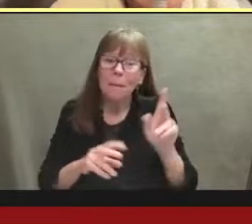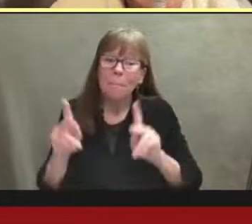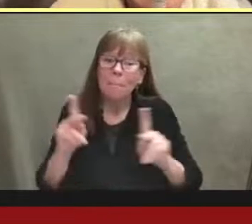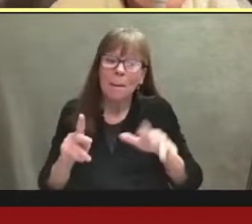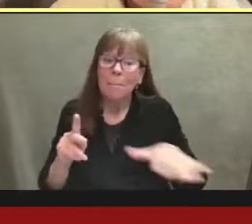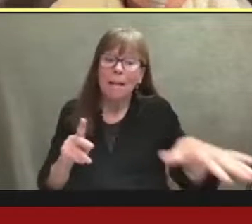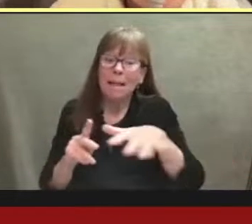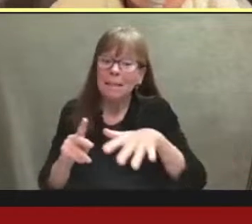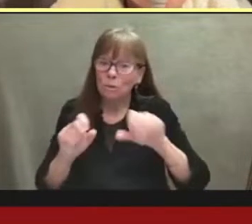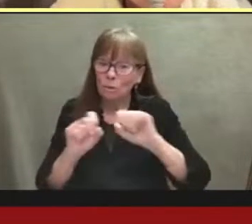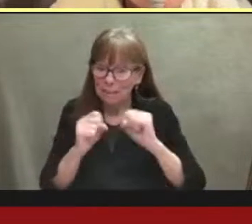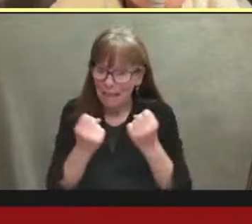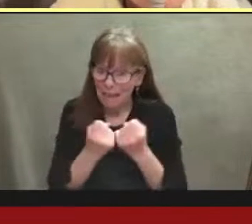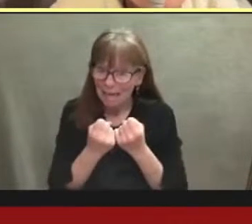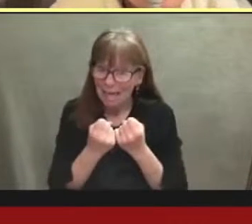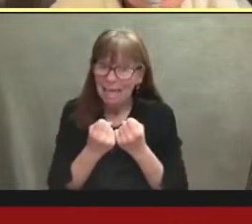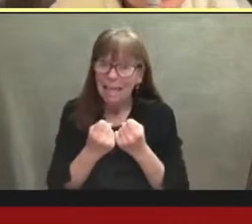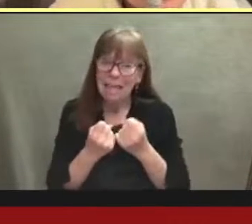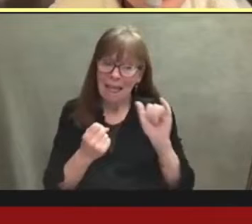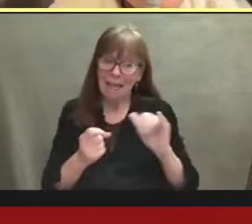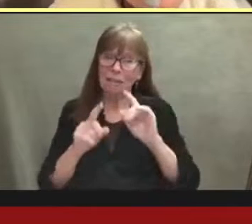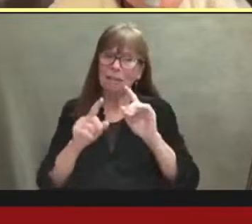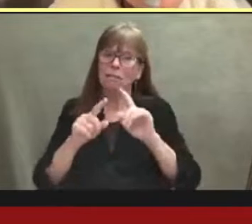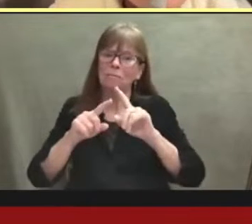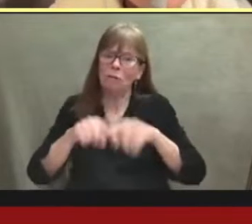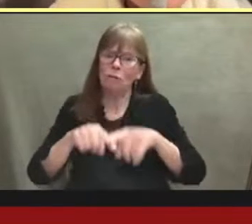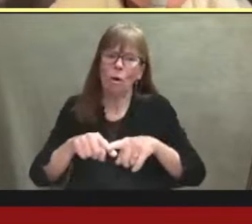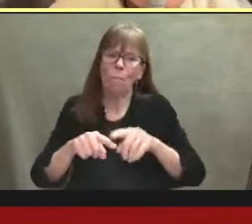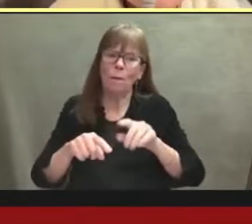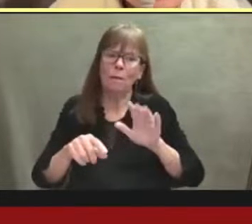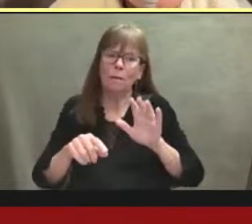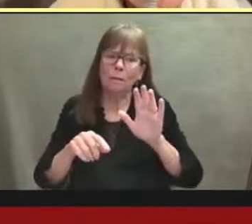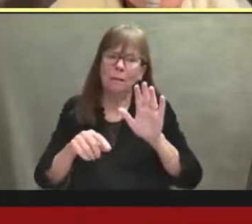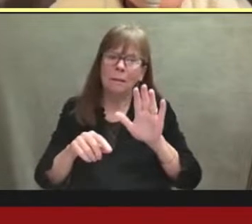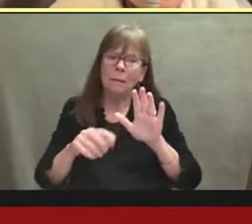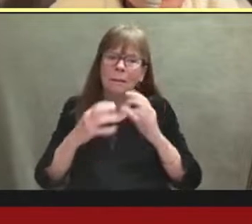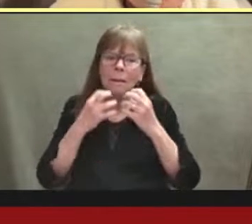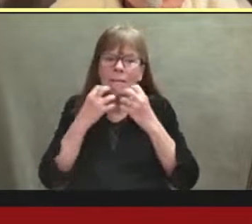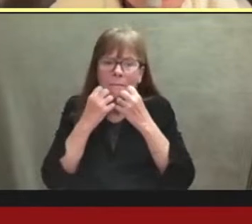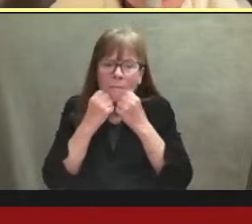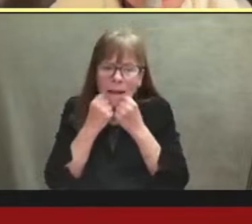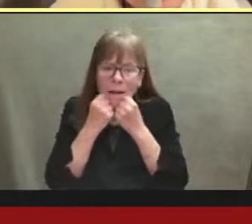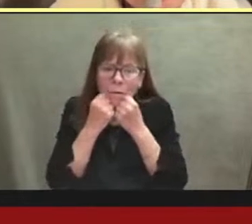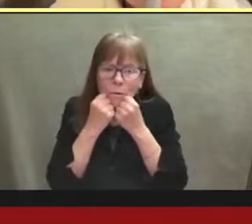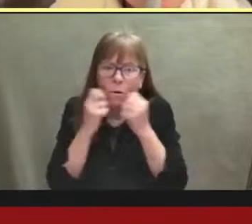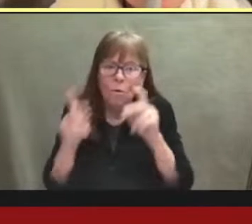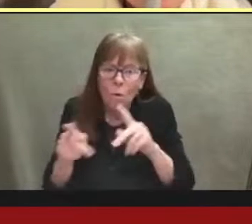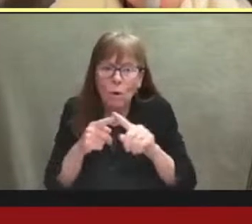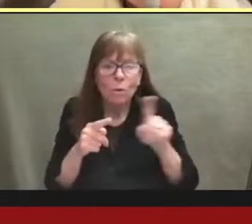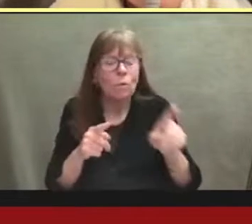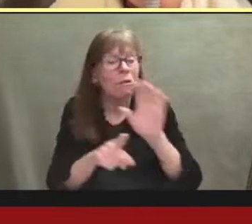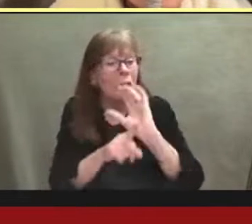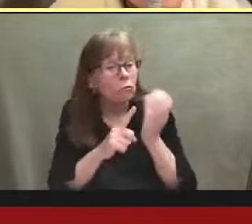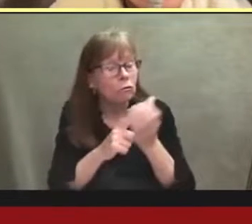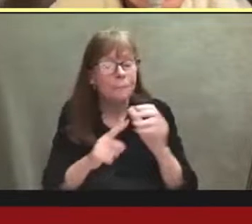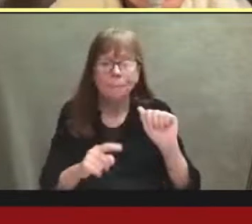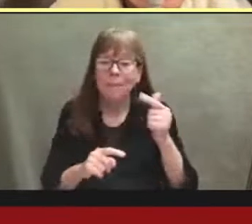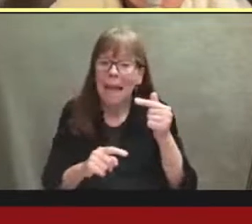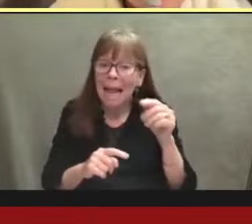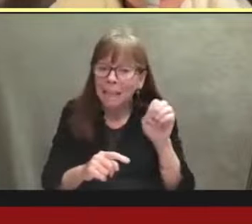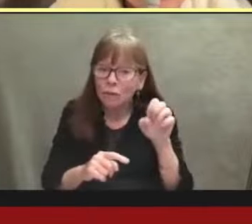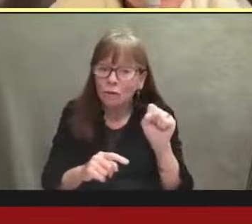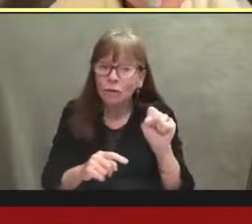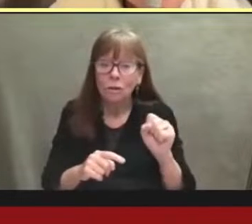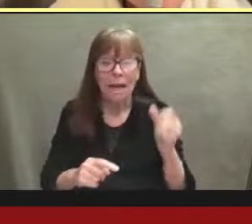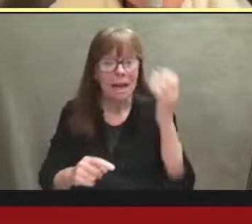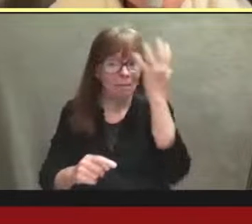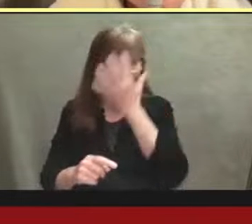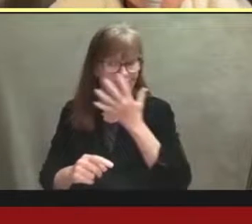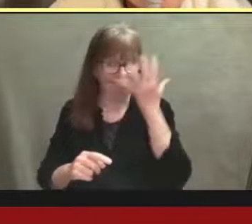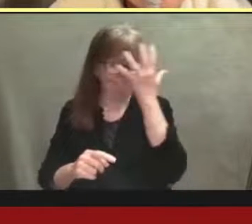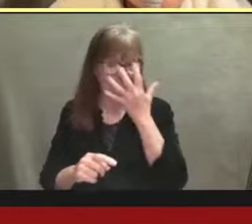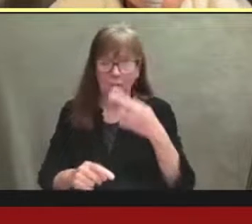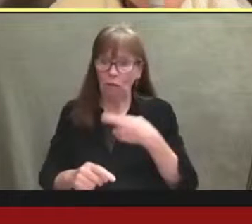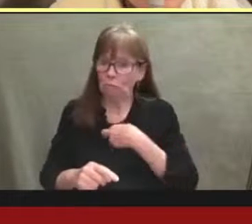based on their culture, age, language, appearance, religion, birth or living place,